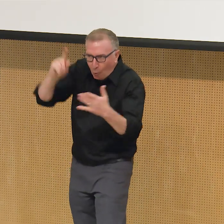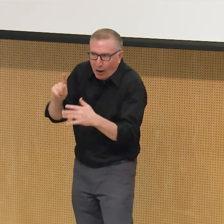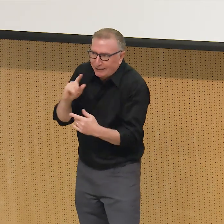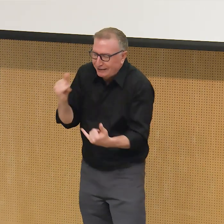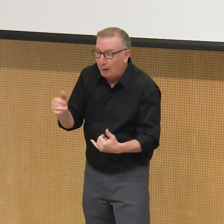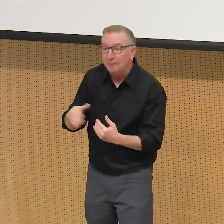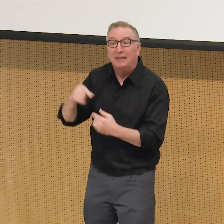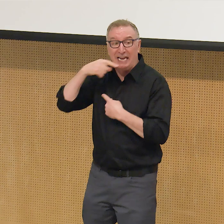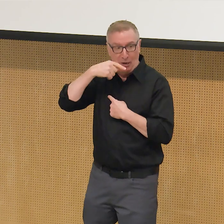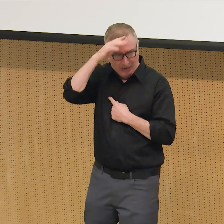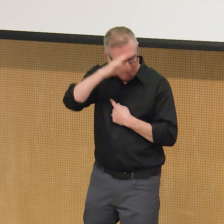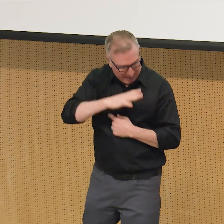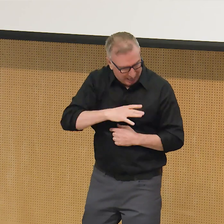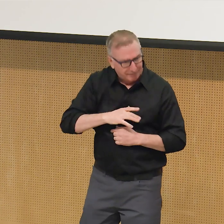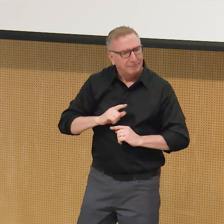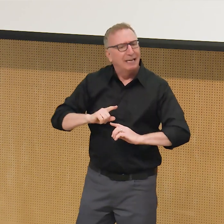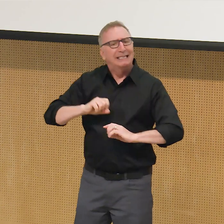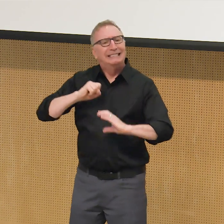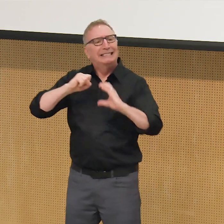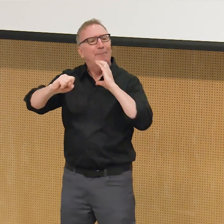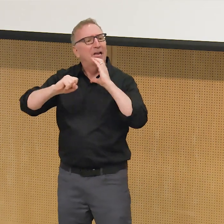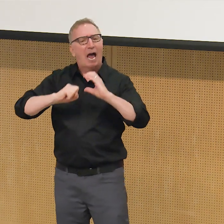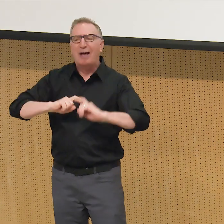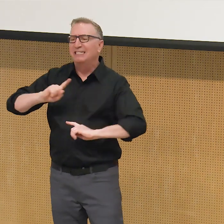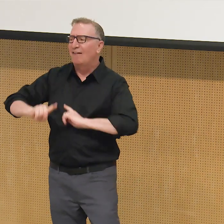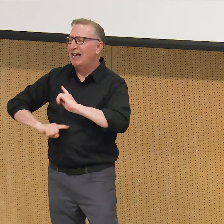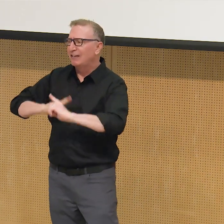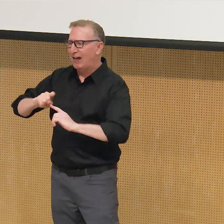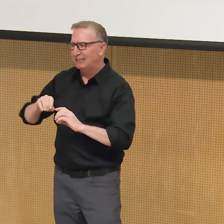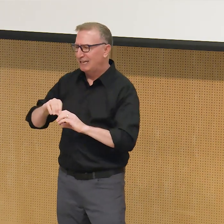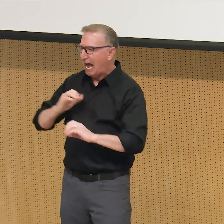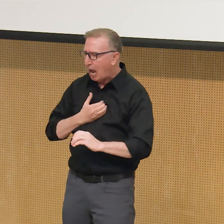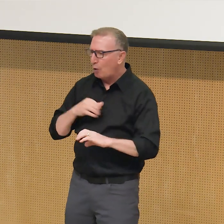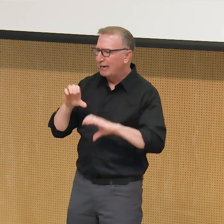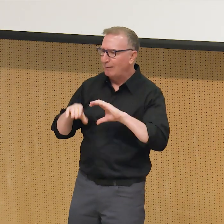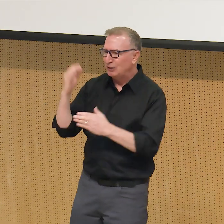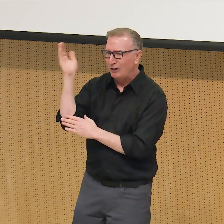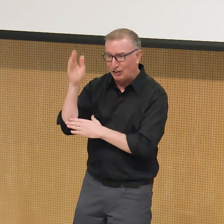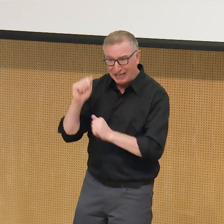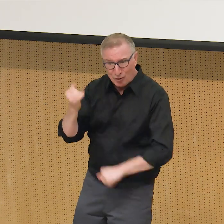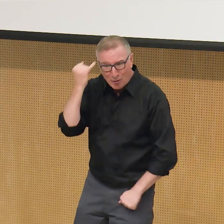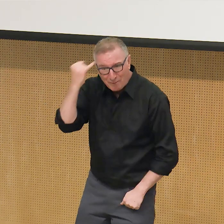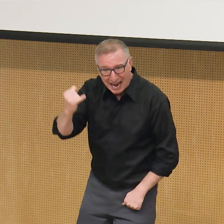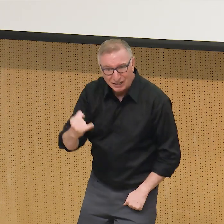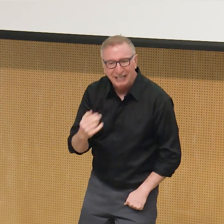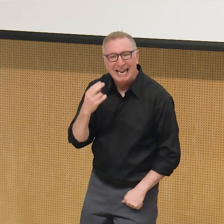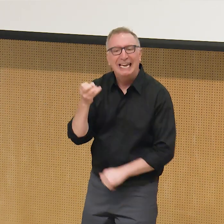He's retired. I don't know where he's at now. But he used English and sign language at the same time.